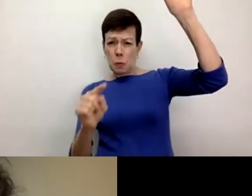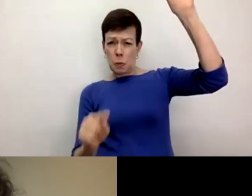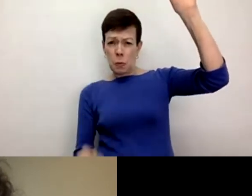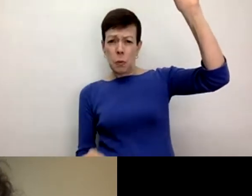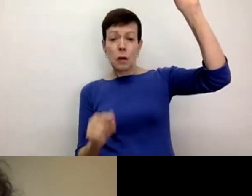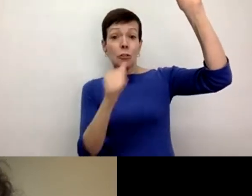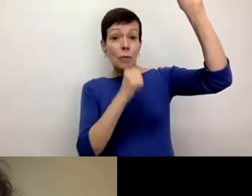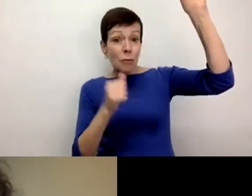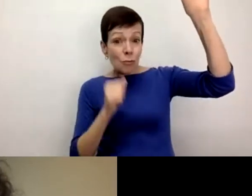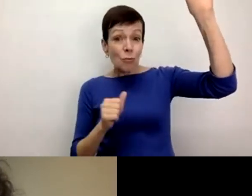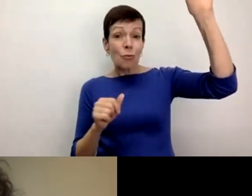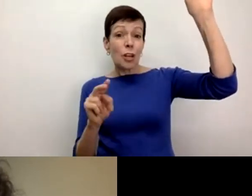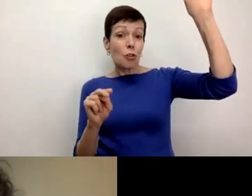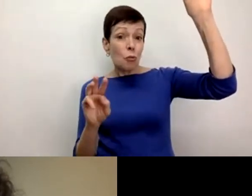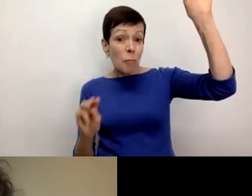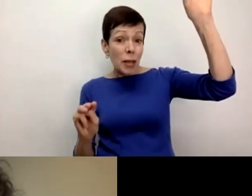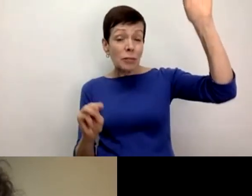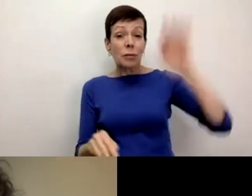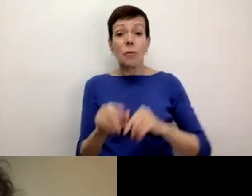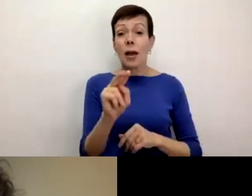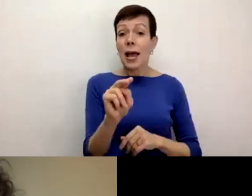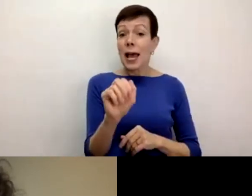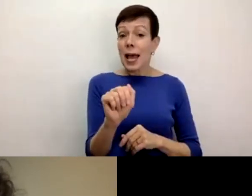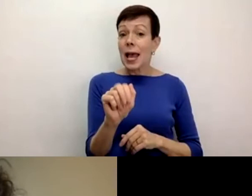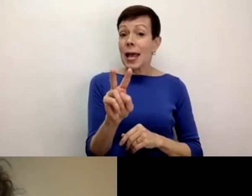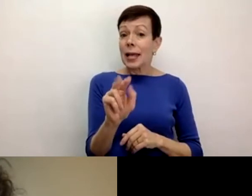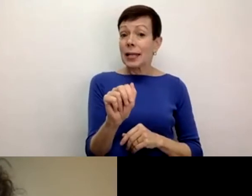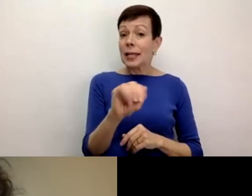The Navajo people are Dene people as well.